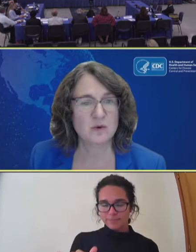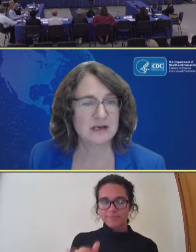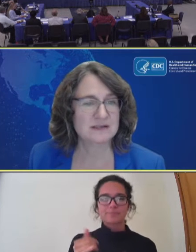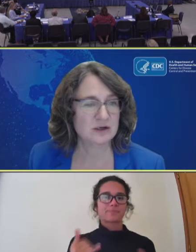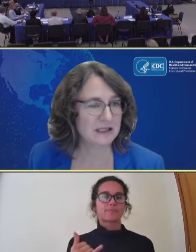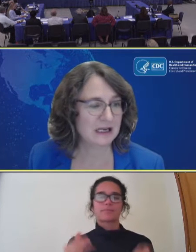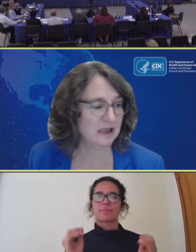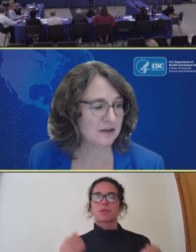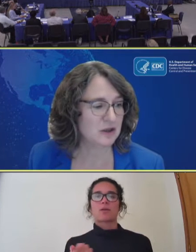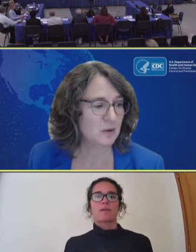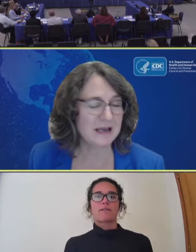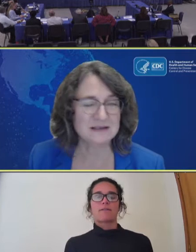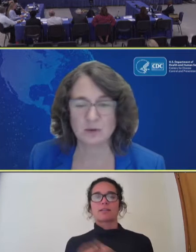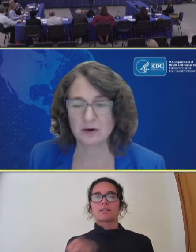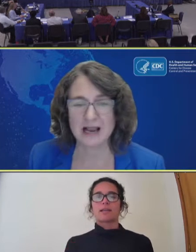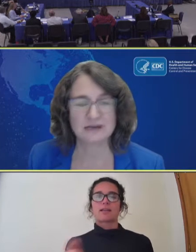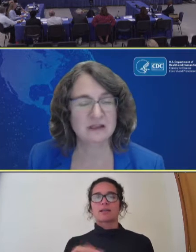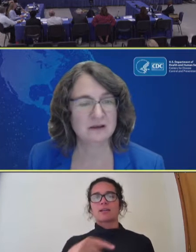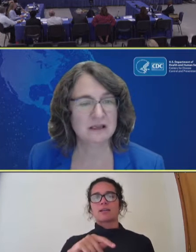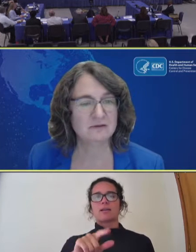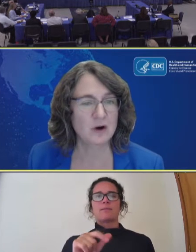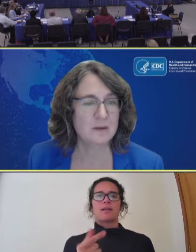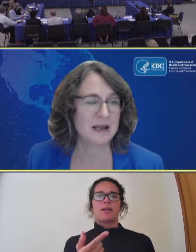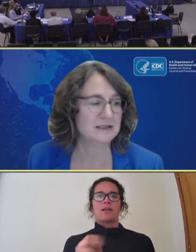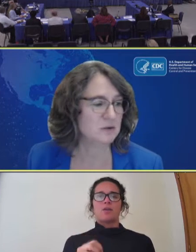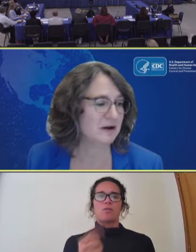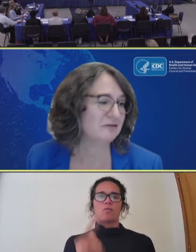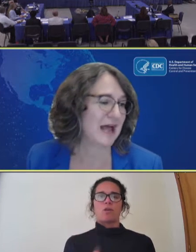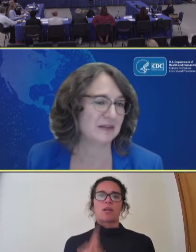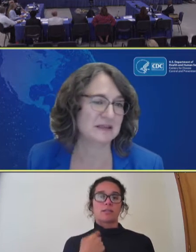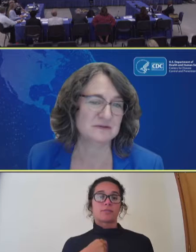clade I is circulating in the U.S. We're actively looking for it, but I do want to flag this